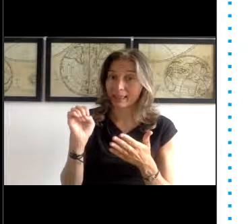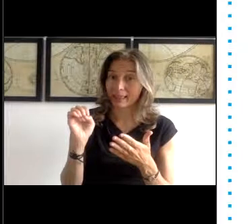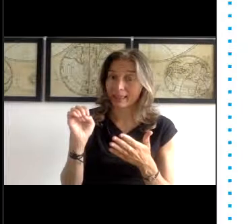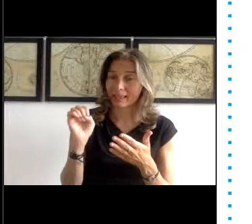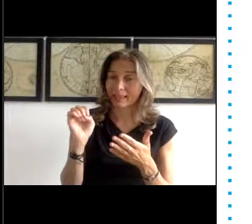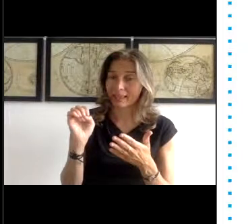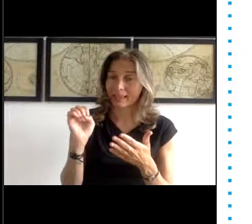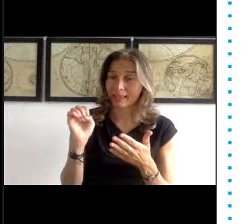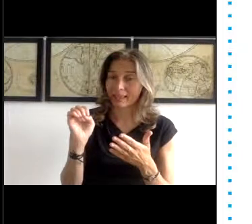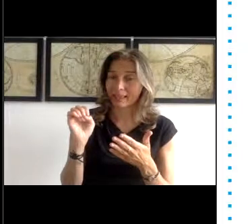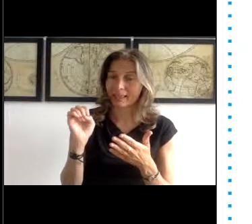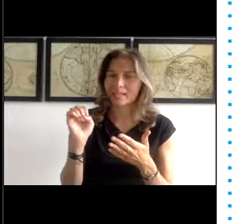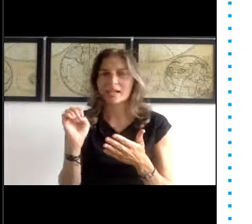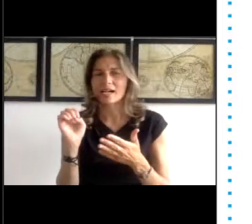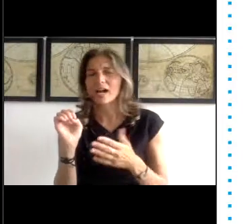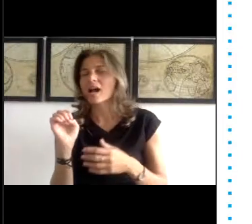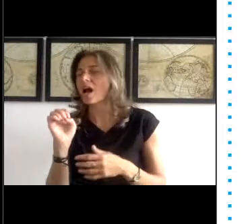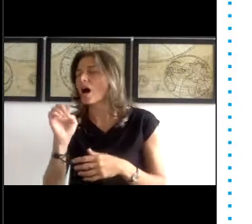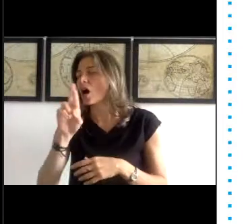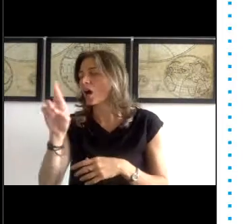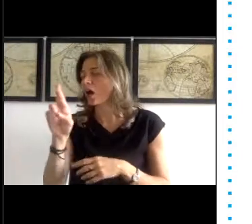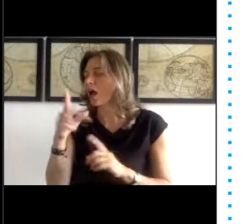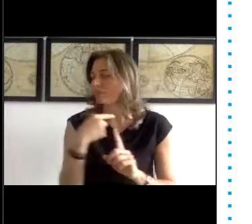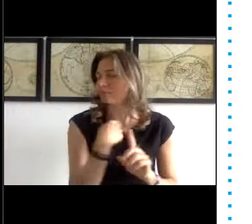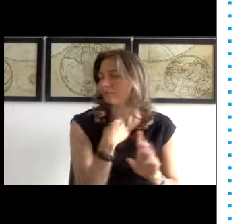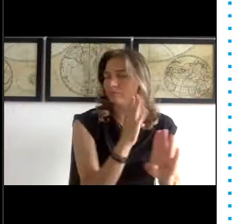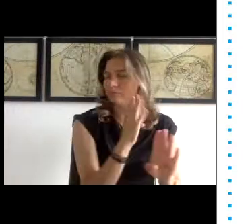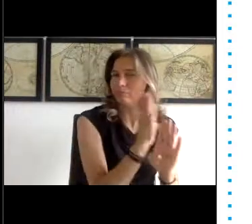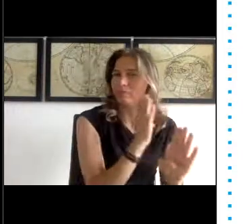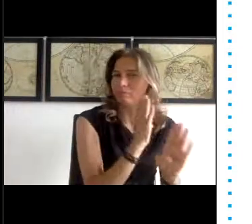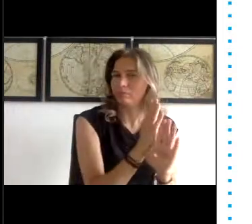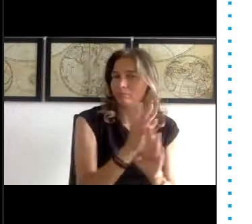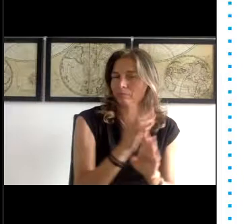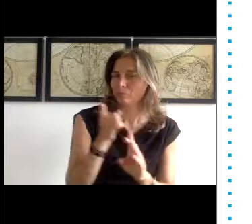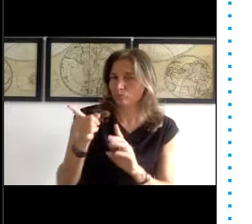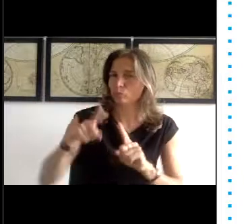We've found the advantages of mobility are very similar